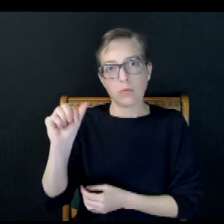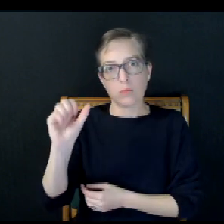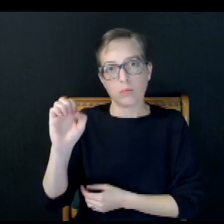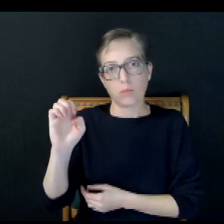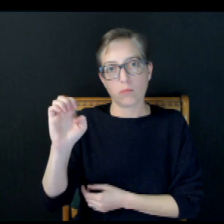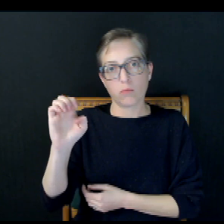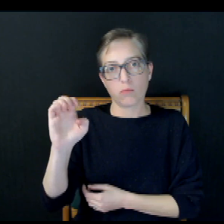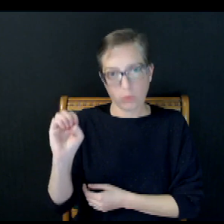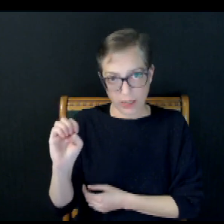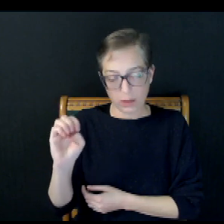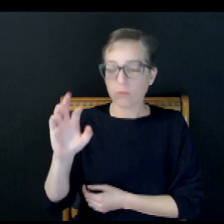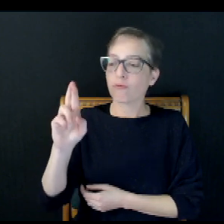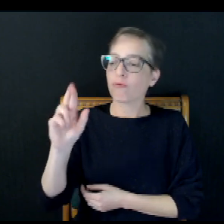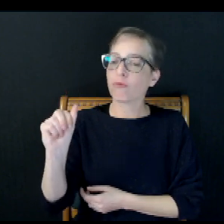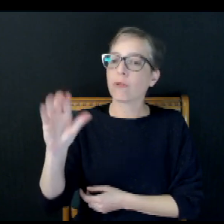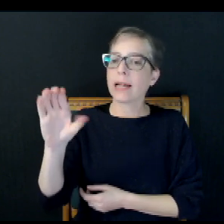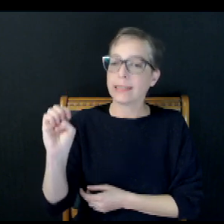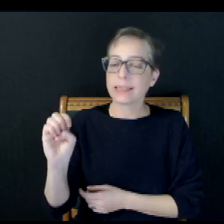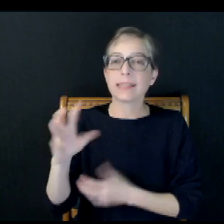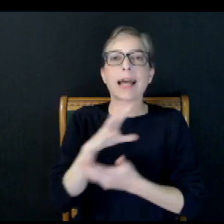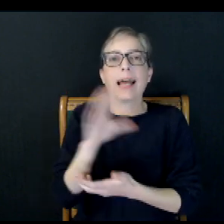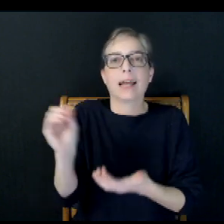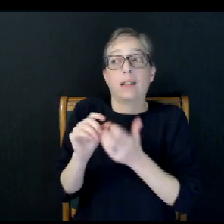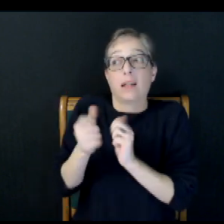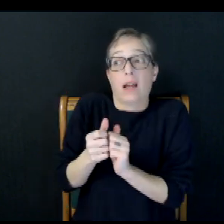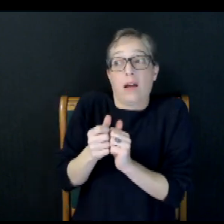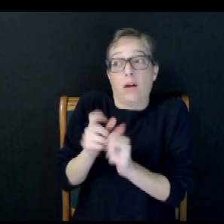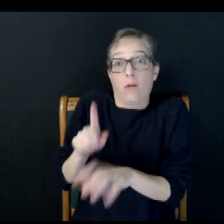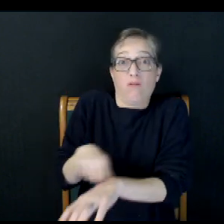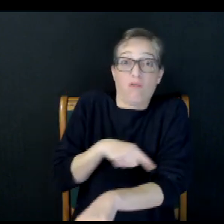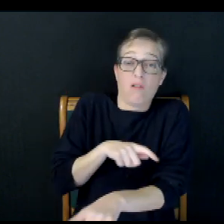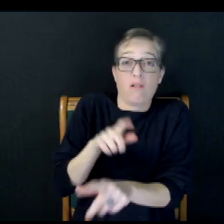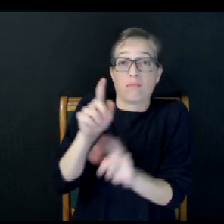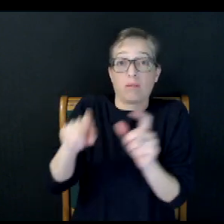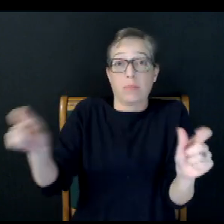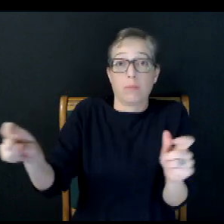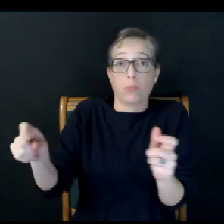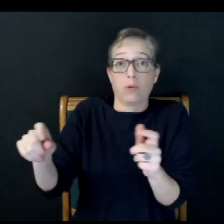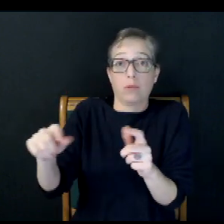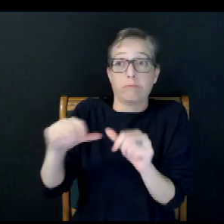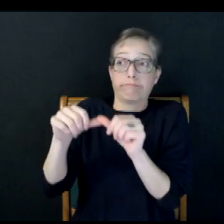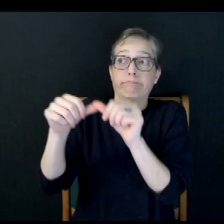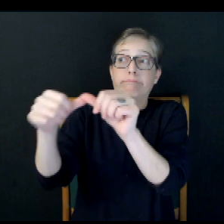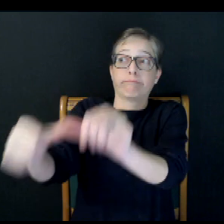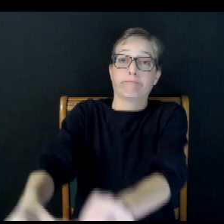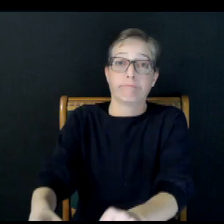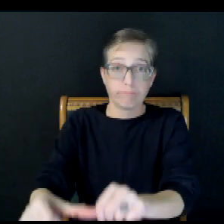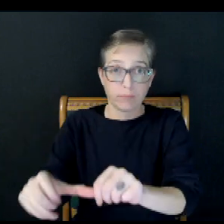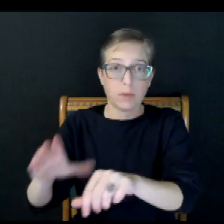individuals actually on the wait list. What we found was that more than 60% of